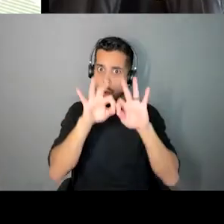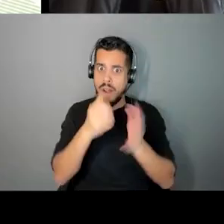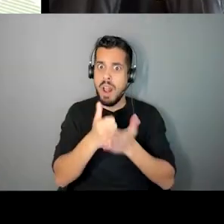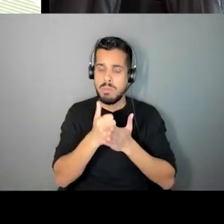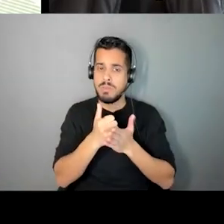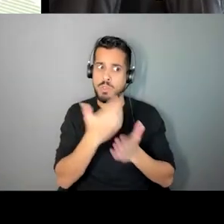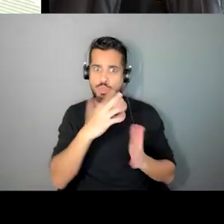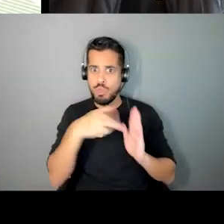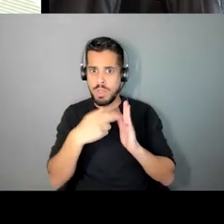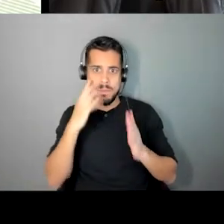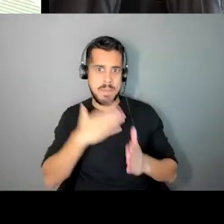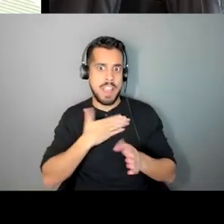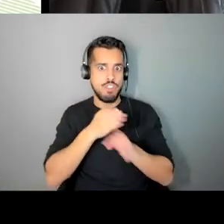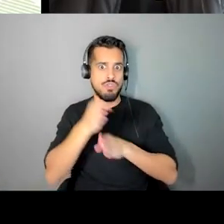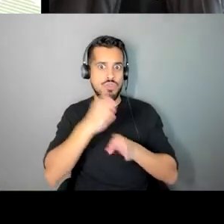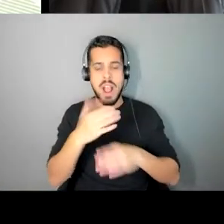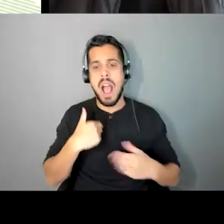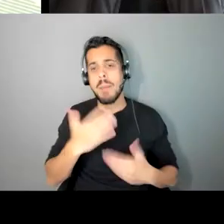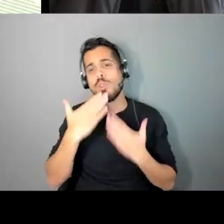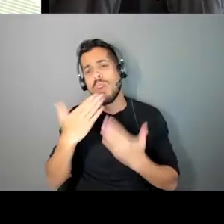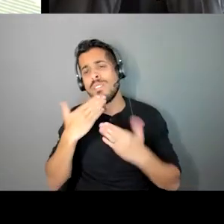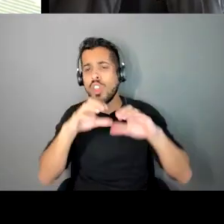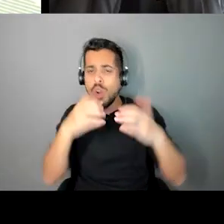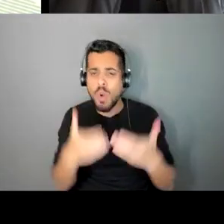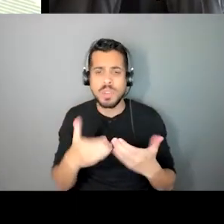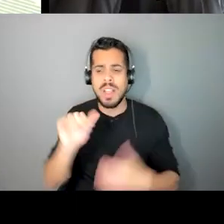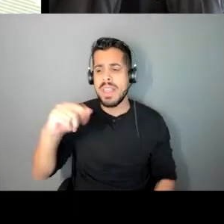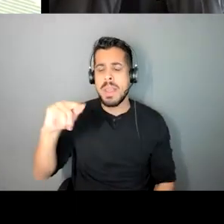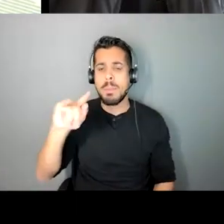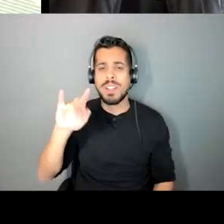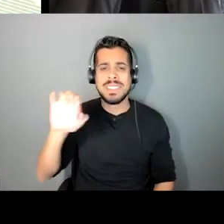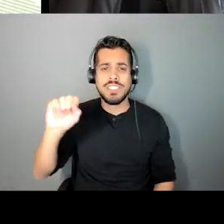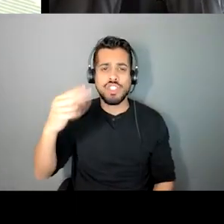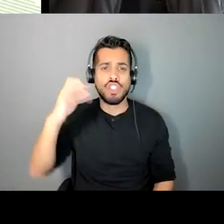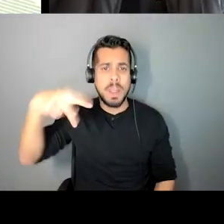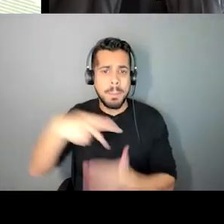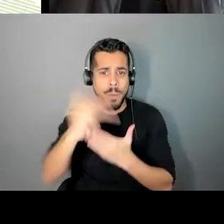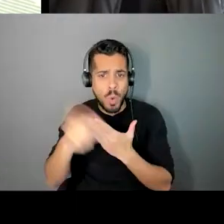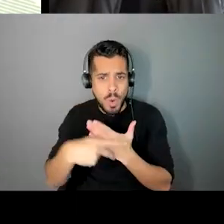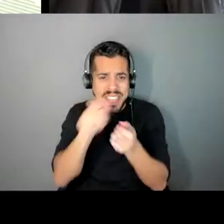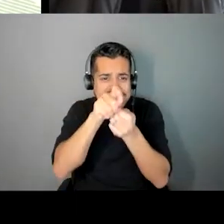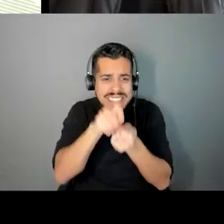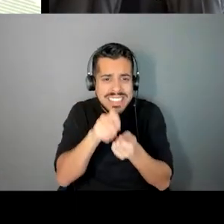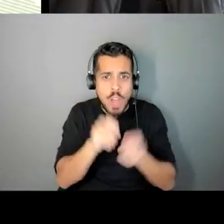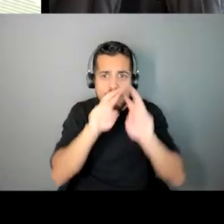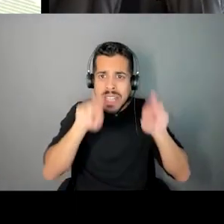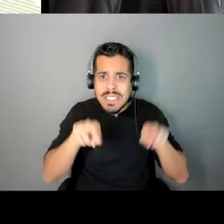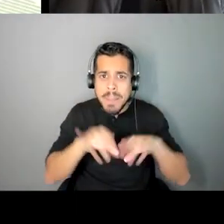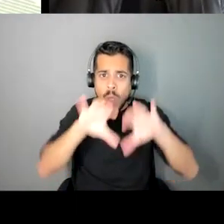I'm especially grateful for the accessibility course, the apprenticeship program, and the detailed resume course. Each step gave me the tools and confidence